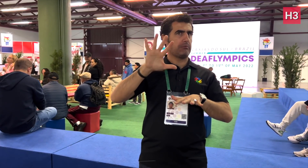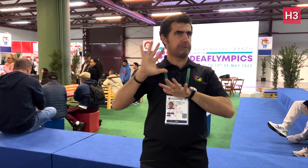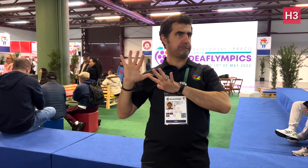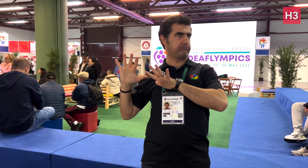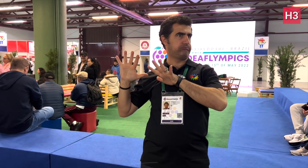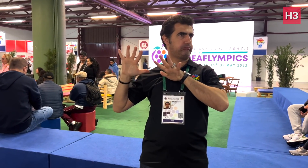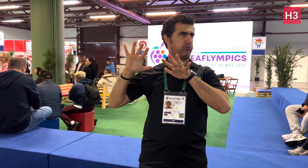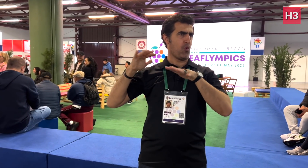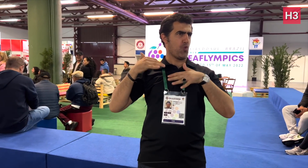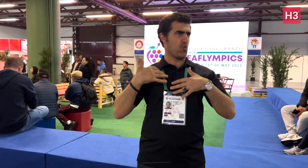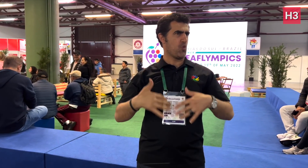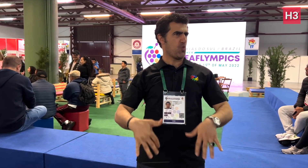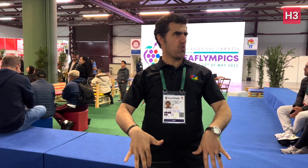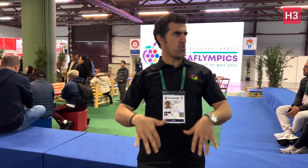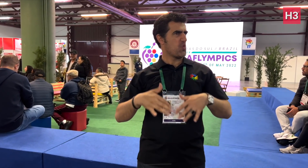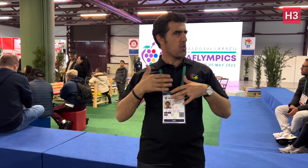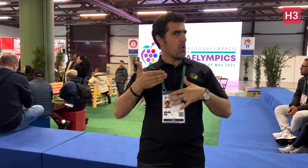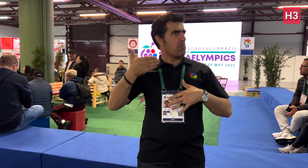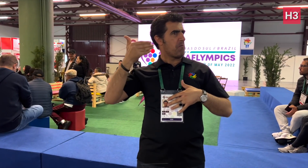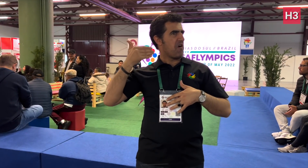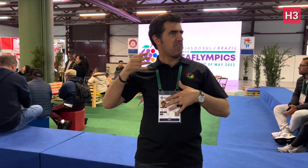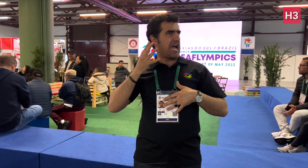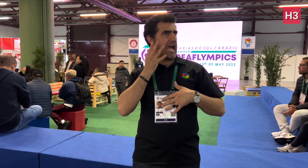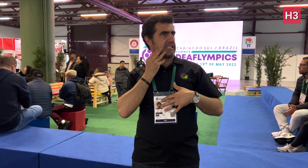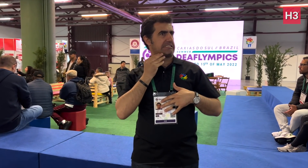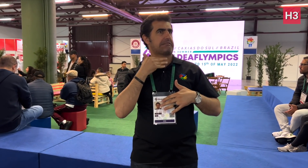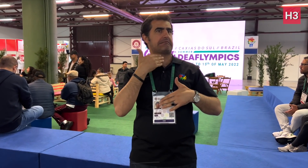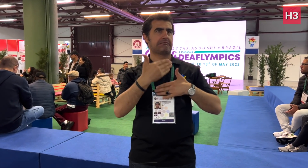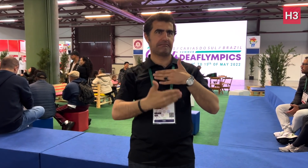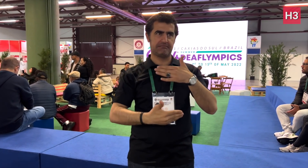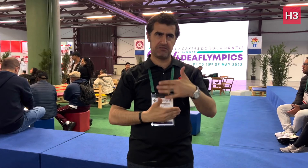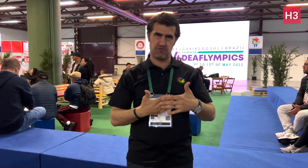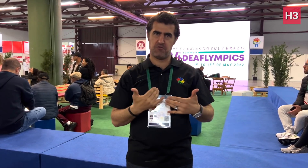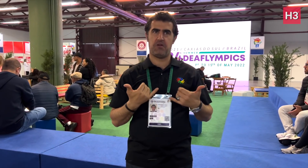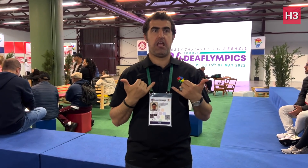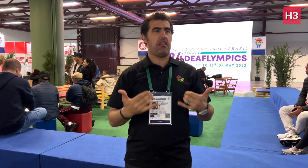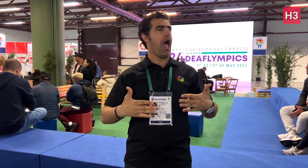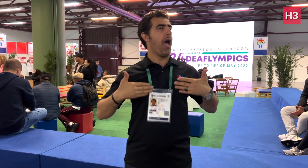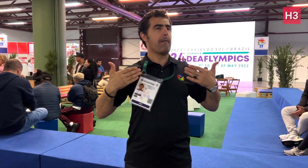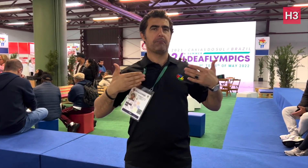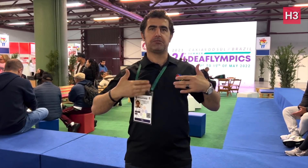This year they travel to our country, so it is a very different experience for us.